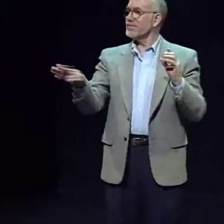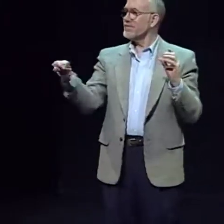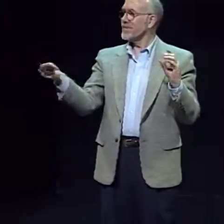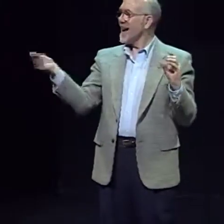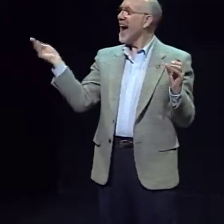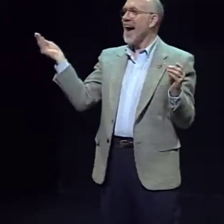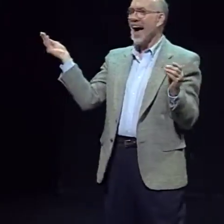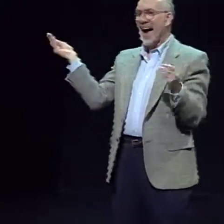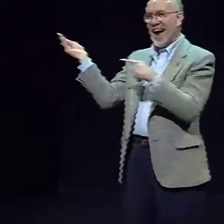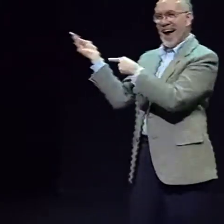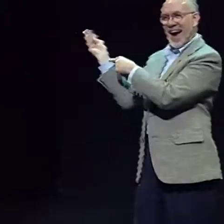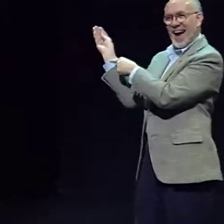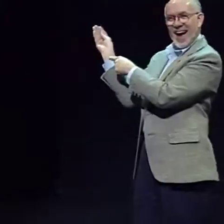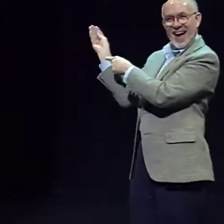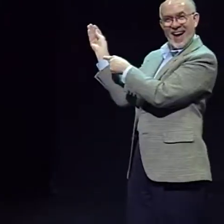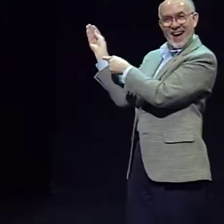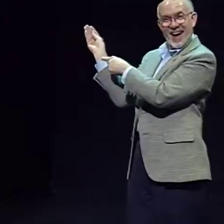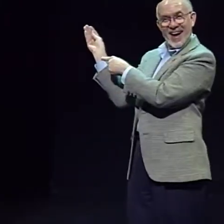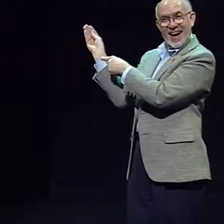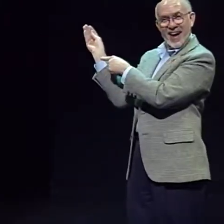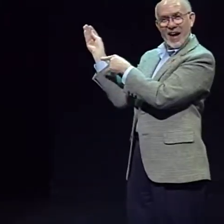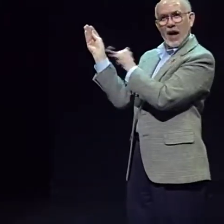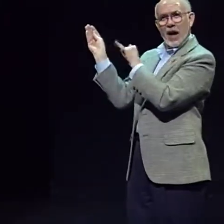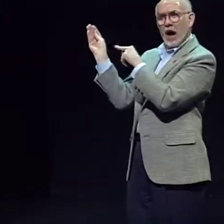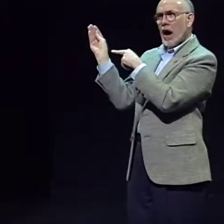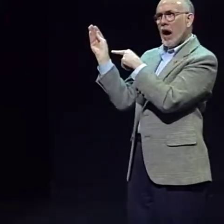AND THEN WE ENJOY THE FINAL PRODUCT.